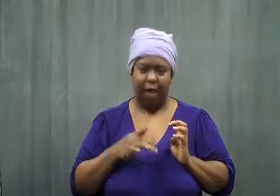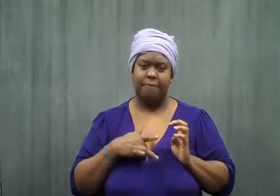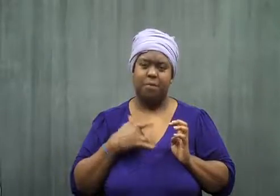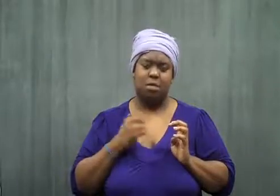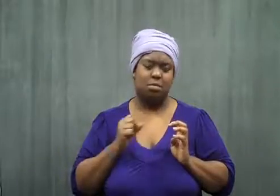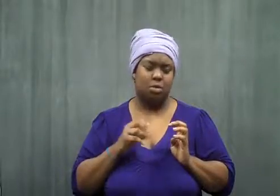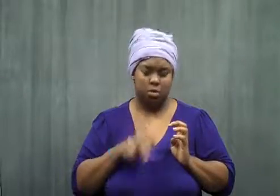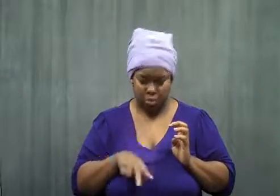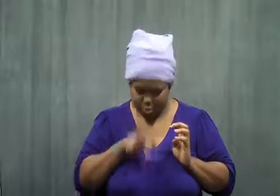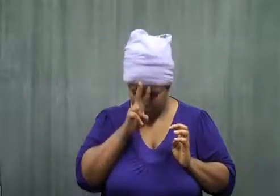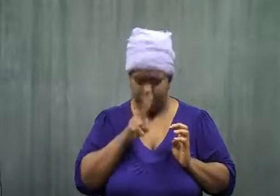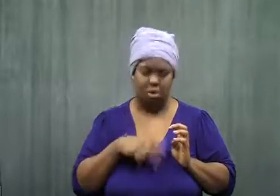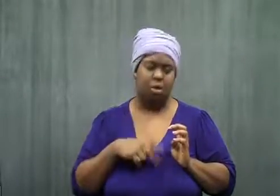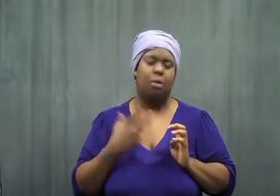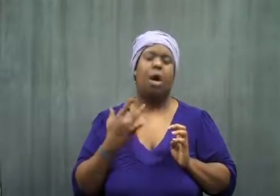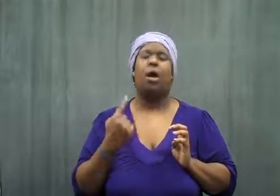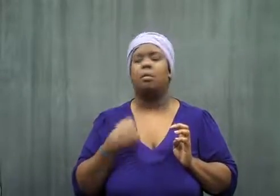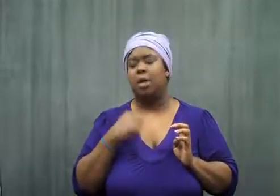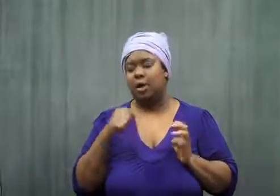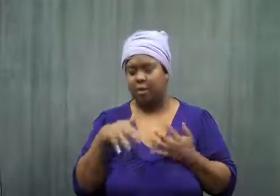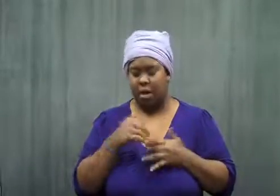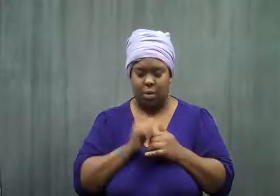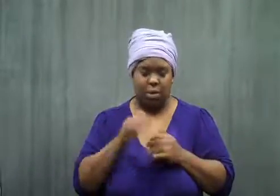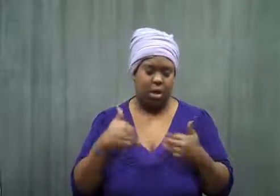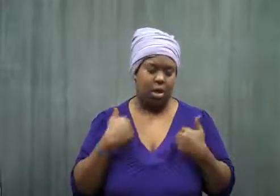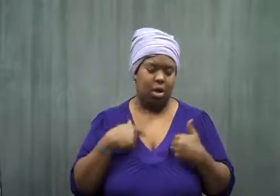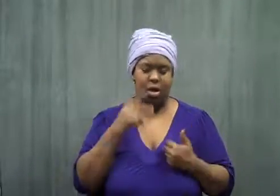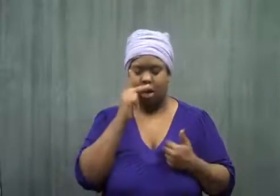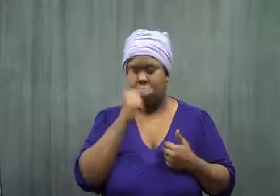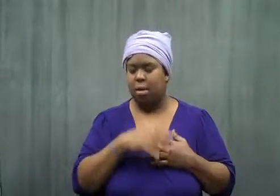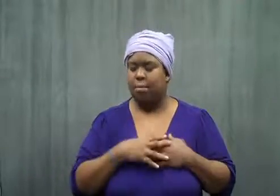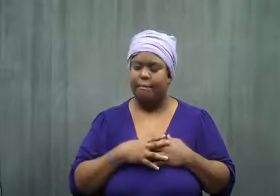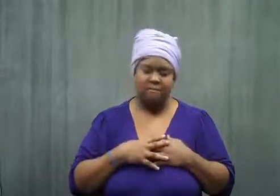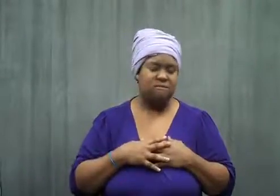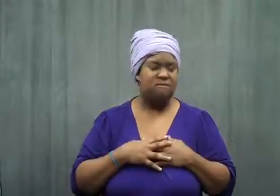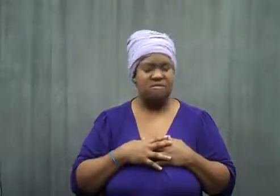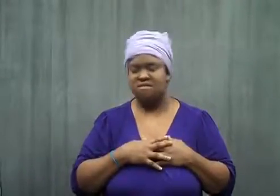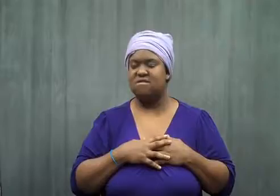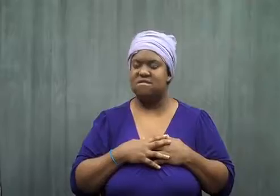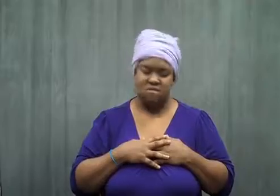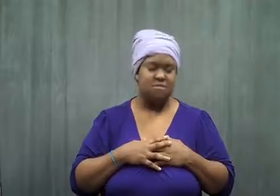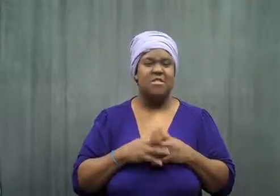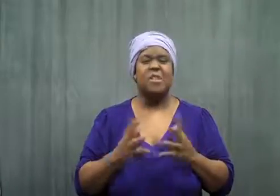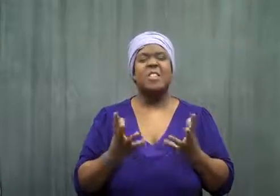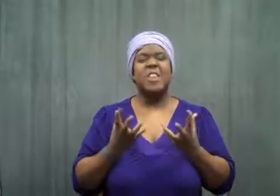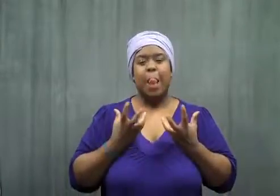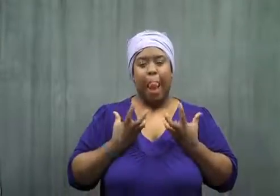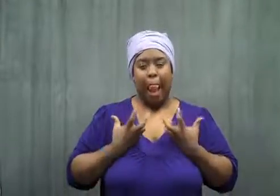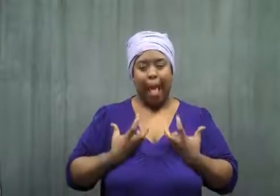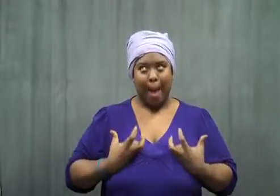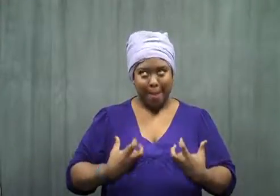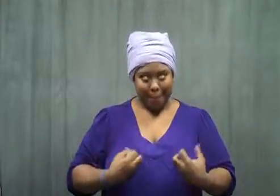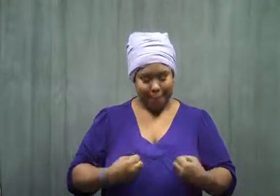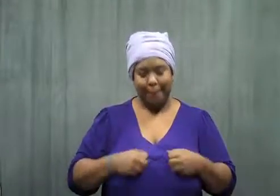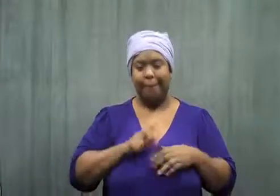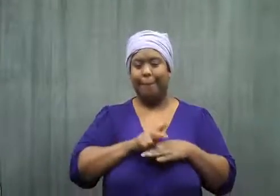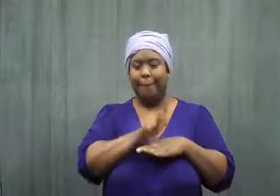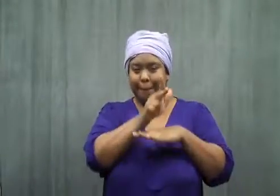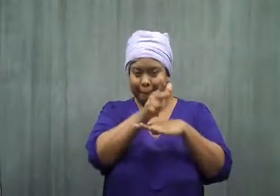I felt so stupid. Why was I always hanging out with these young kids? Mmm -mmm. I'll just deal with it.